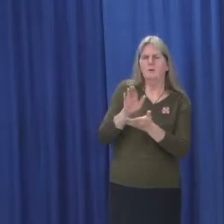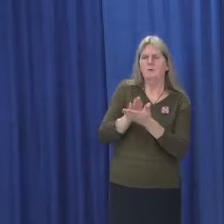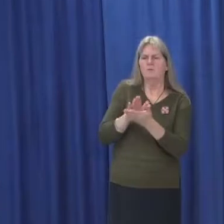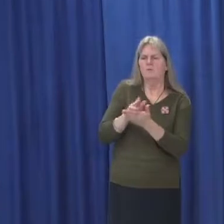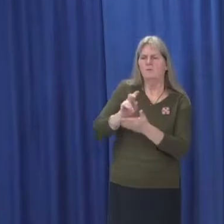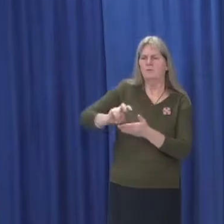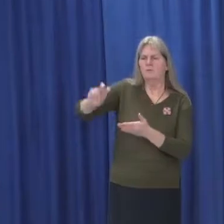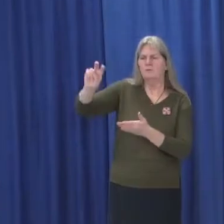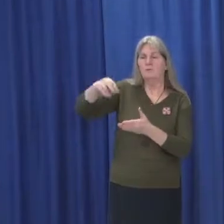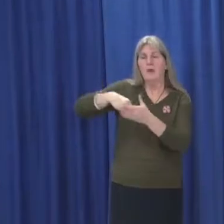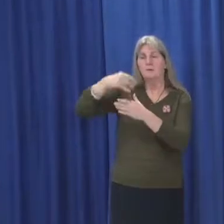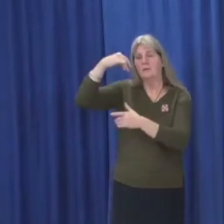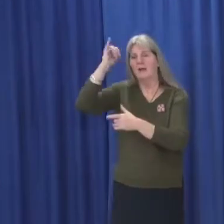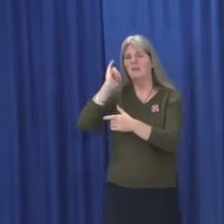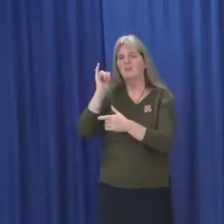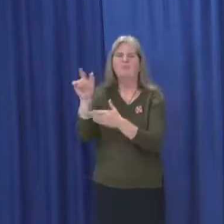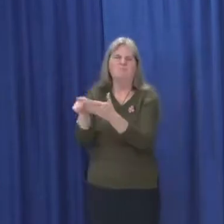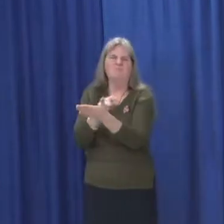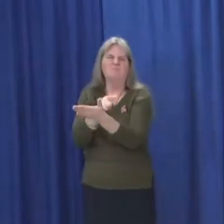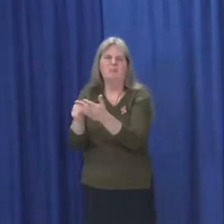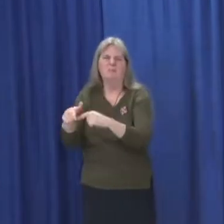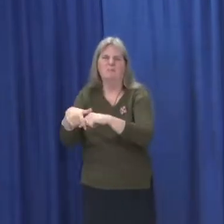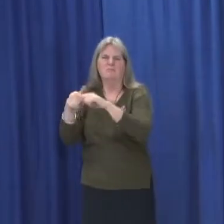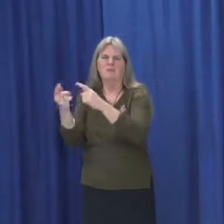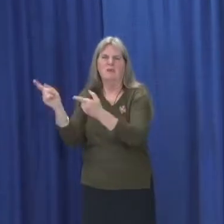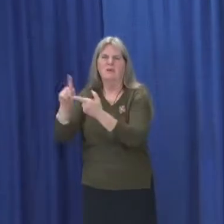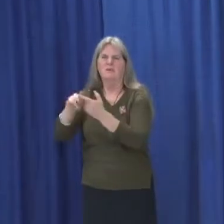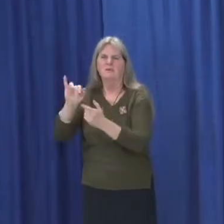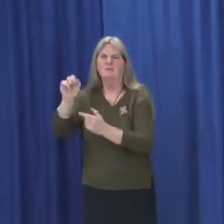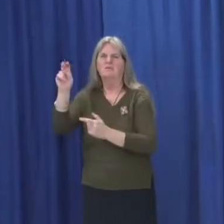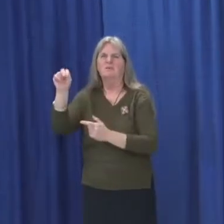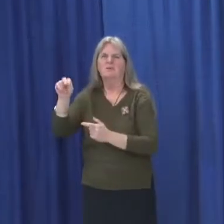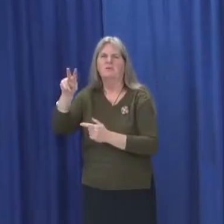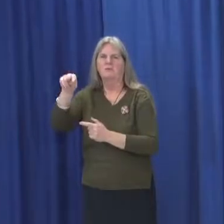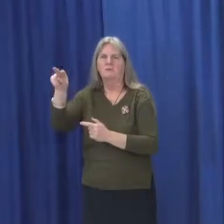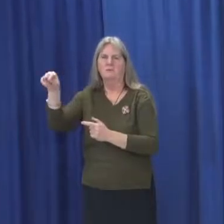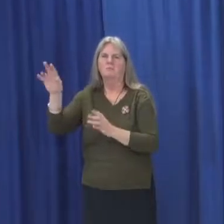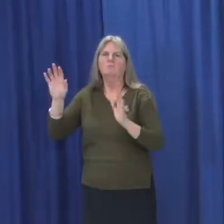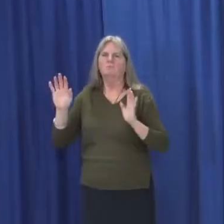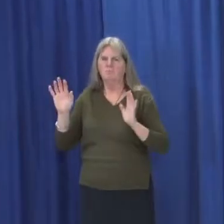trips out of territory be cancelled until January of 2022